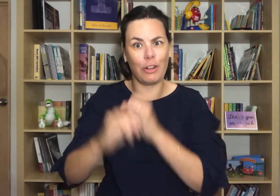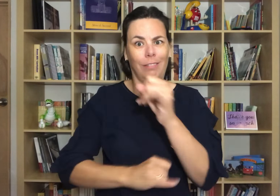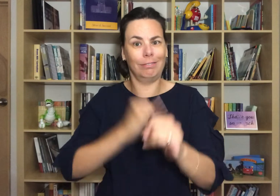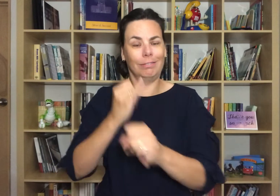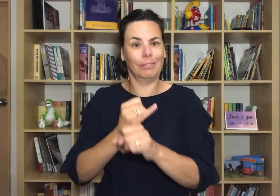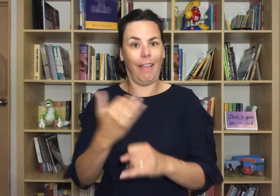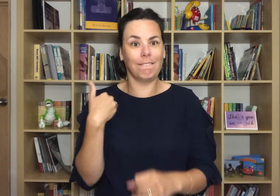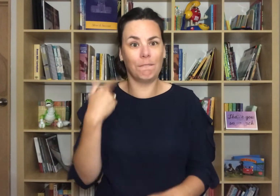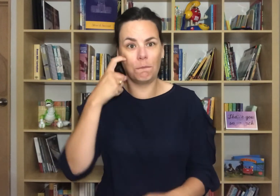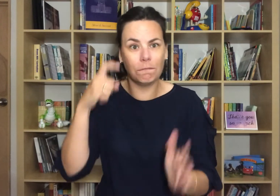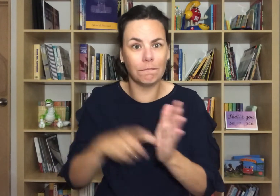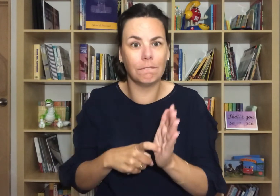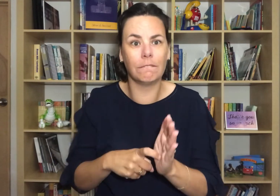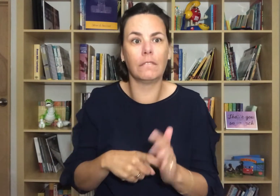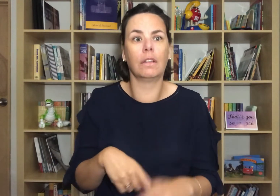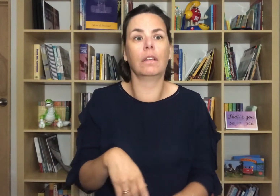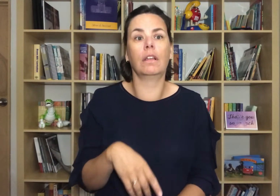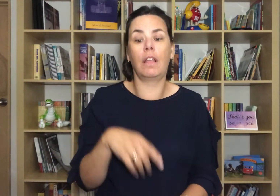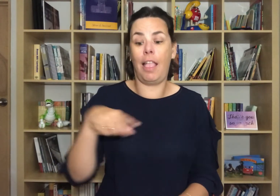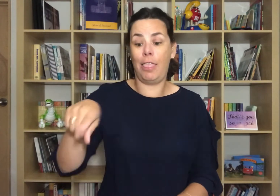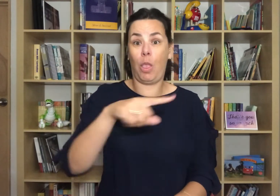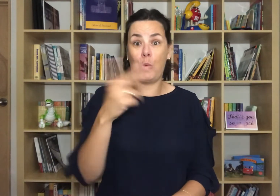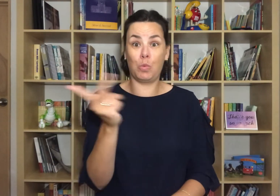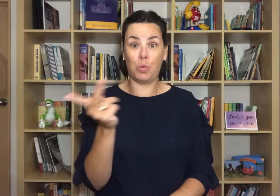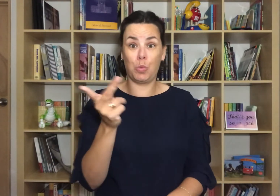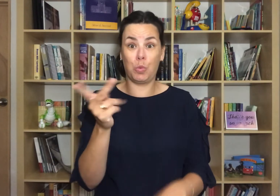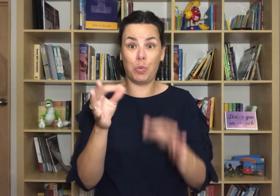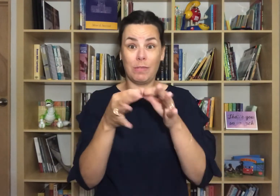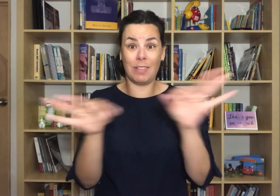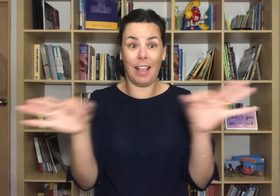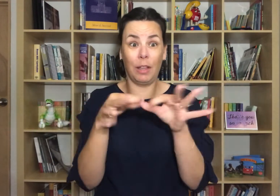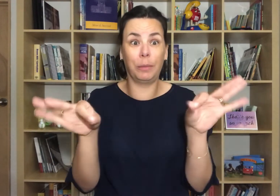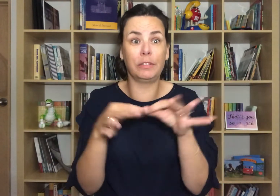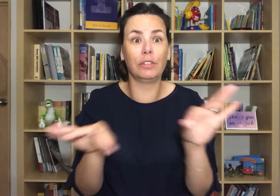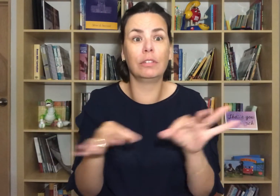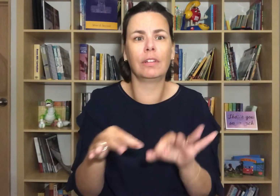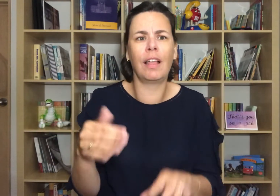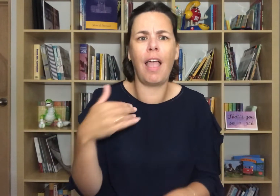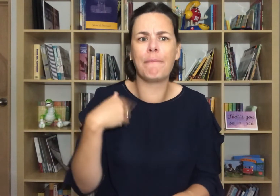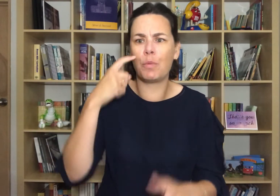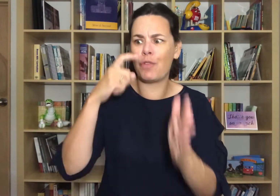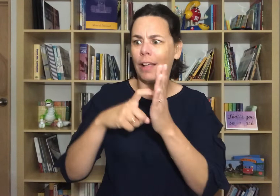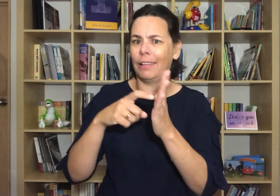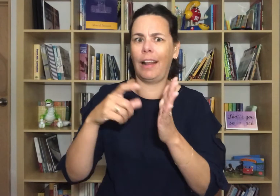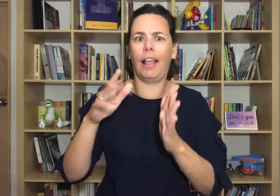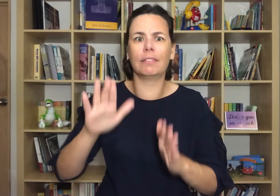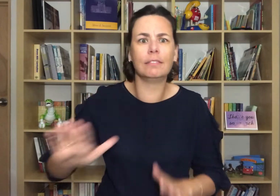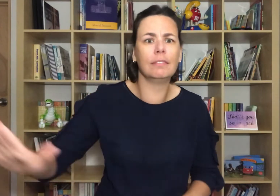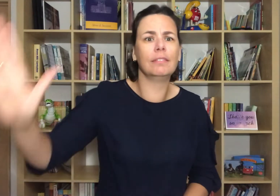These signed languages have been recognized internationally as legitimate languages with their